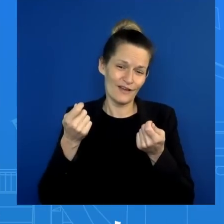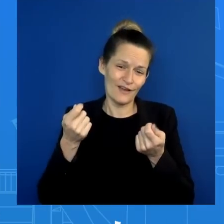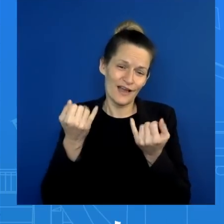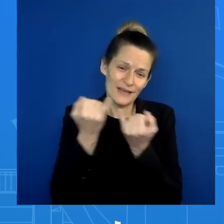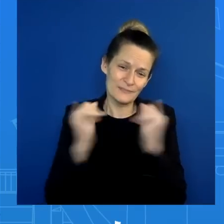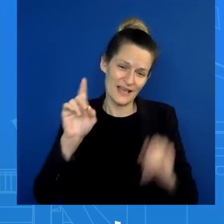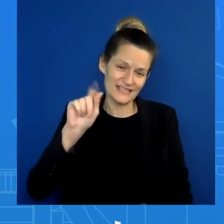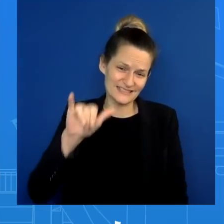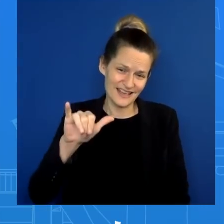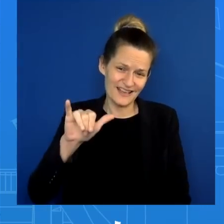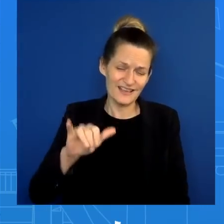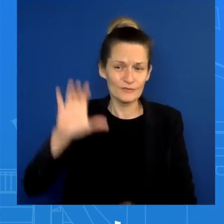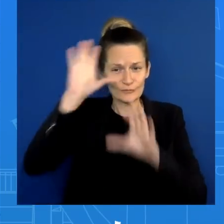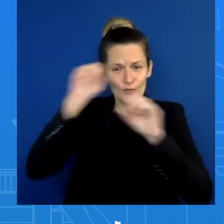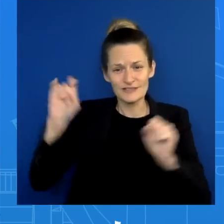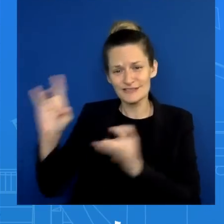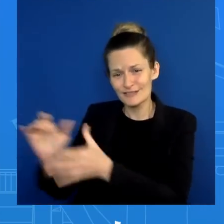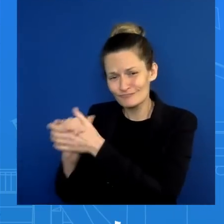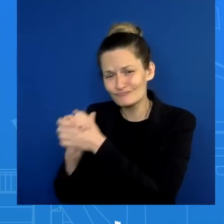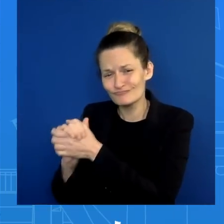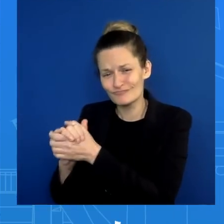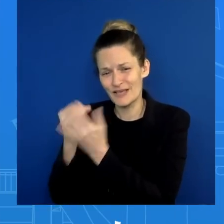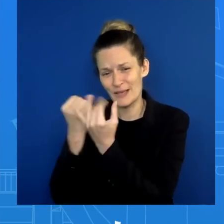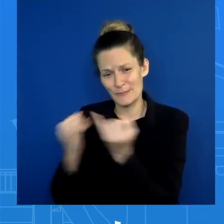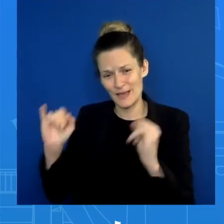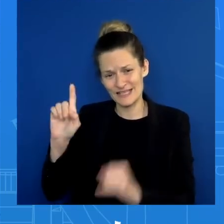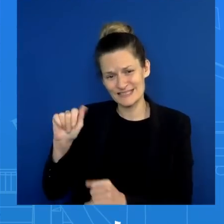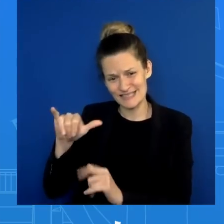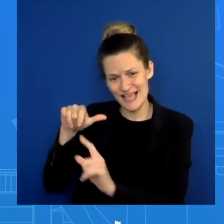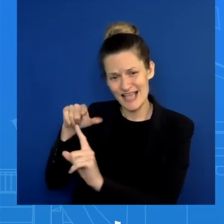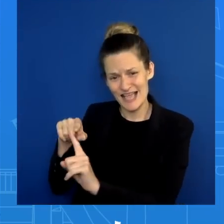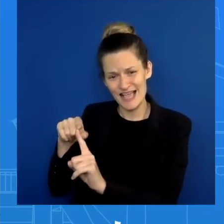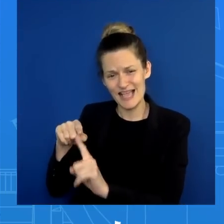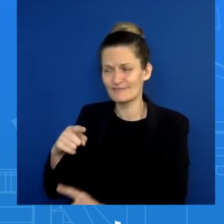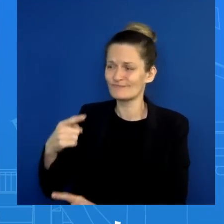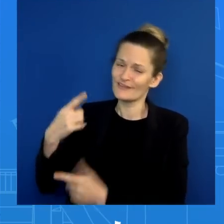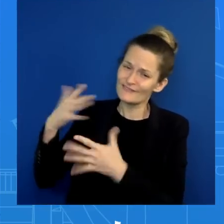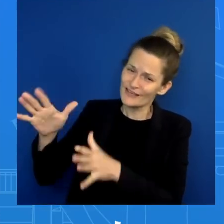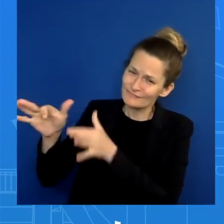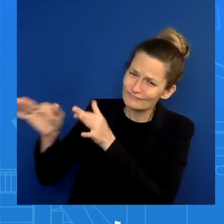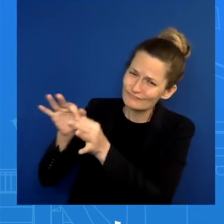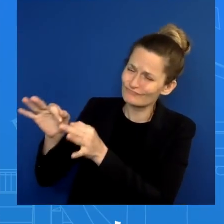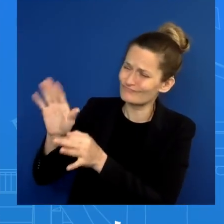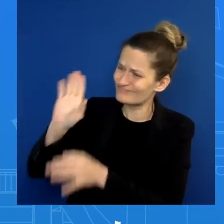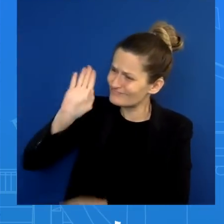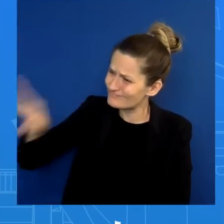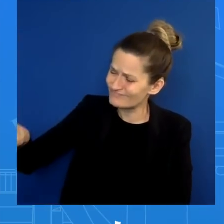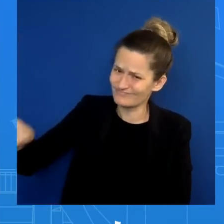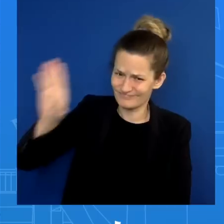with their dedication of and freedom. Again, we will have more of a more detailed readout